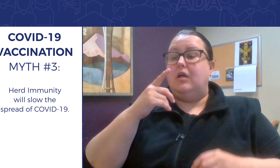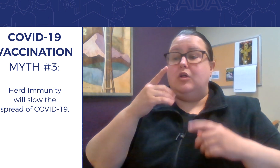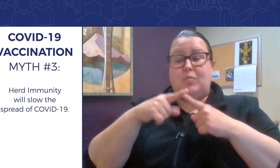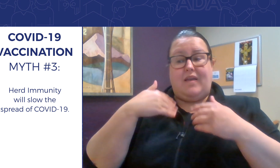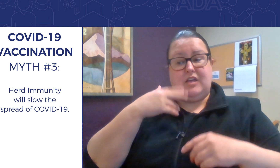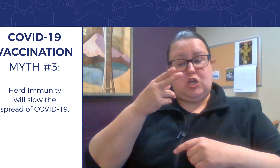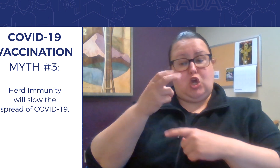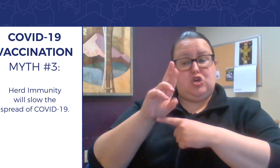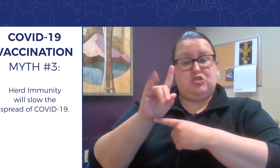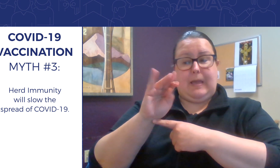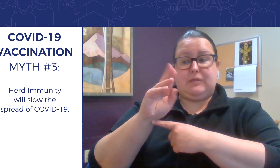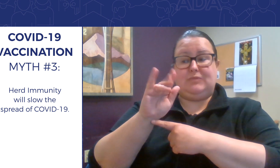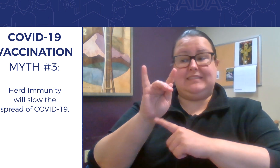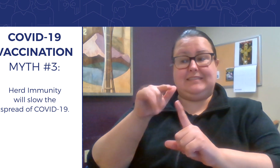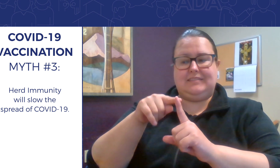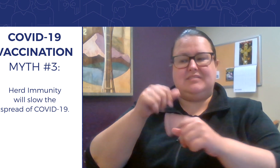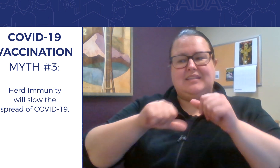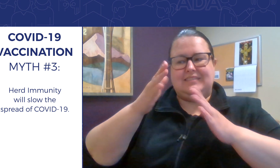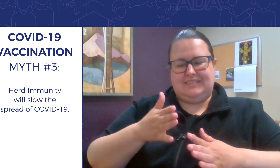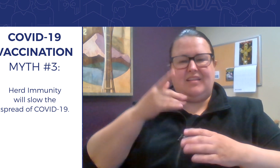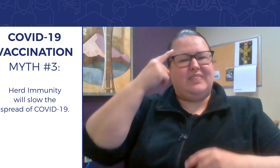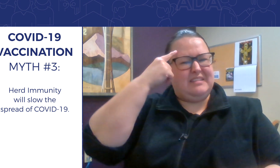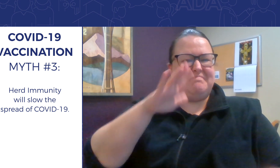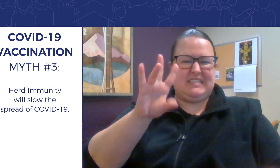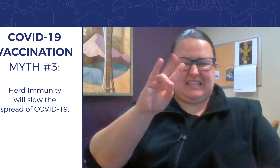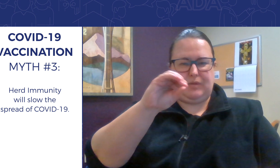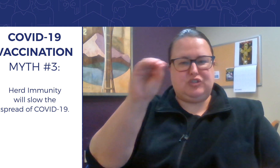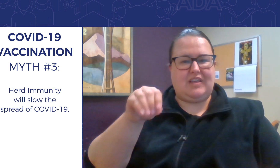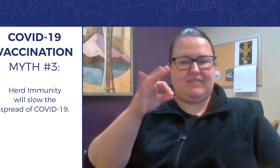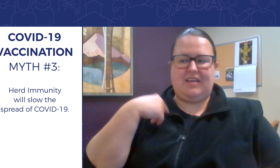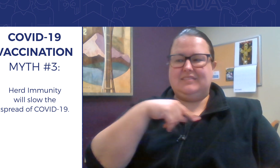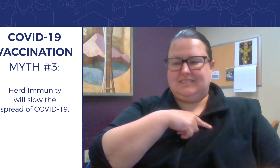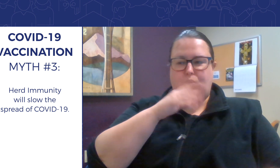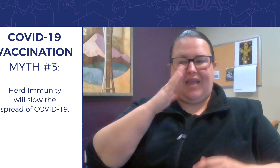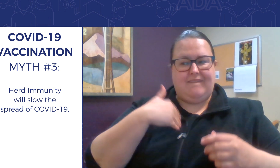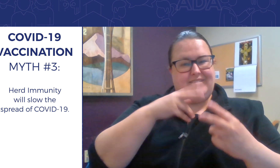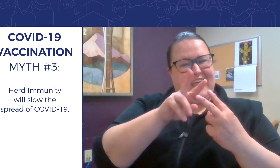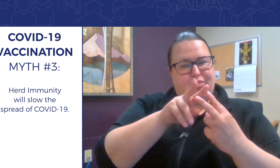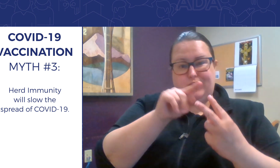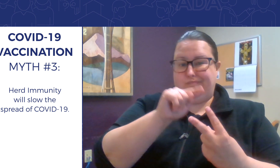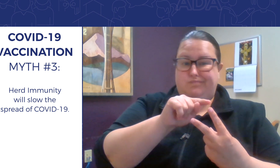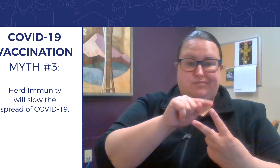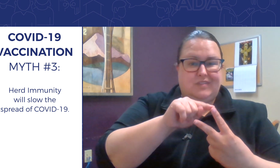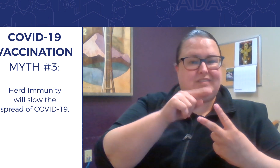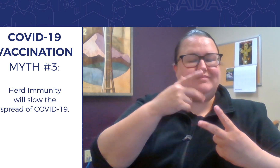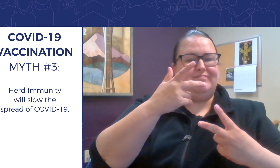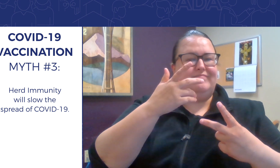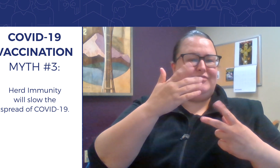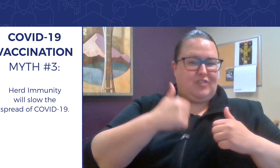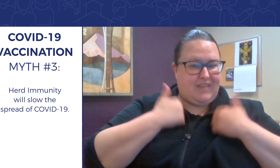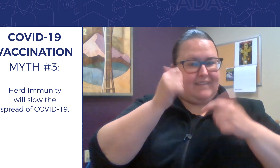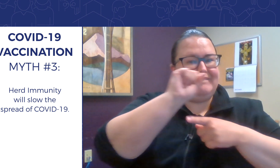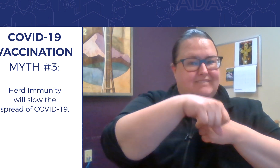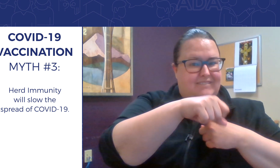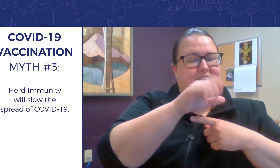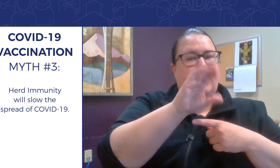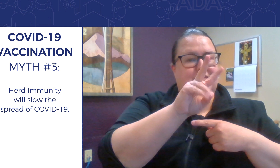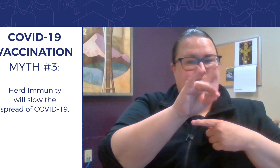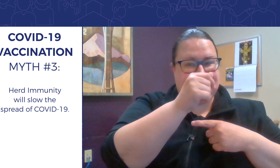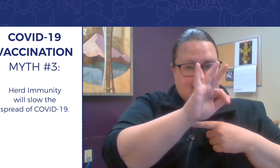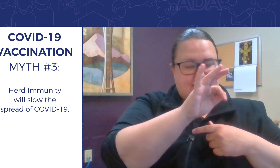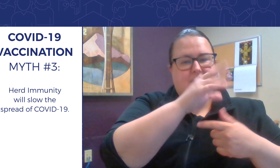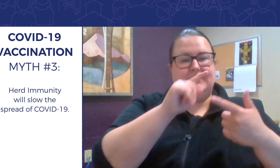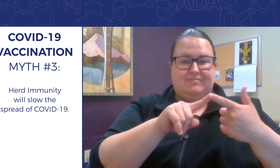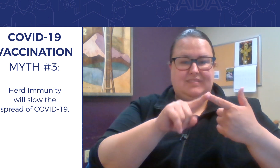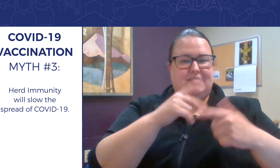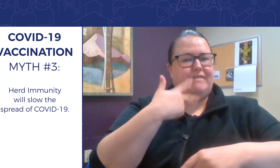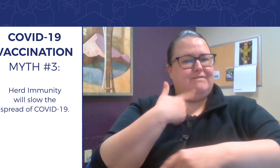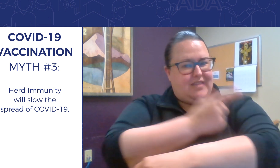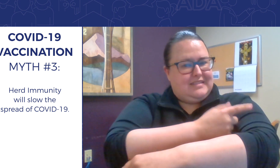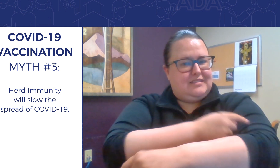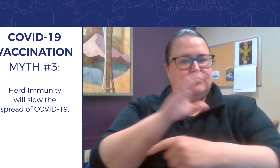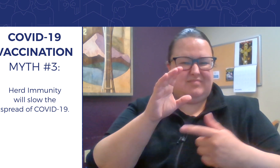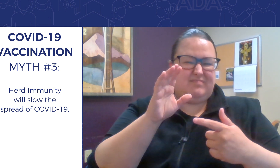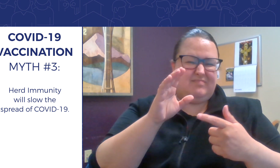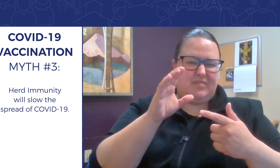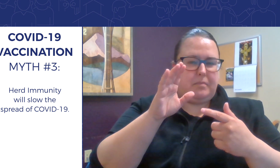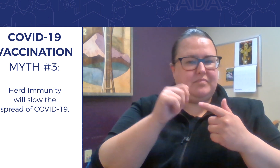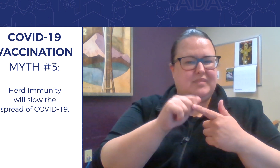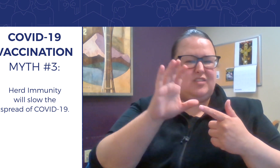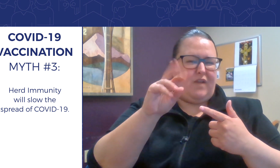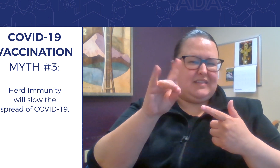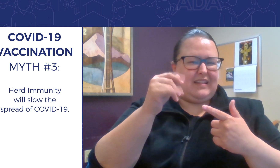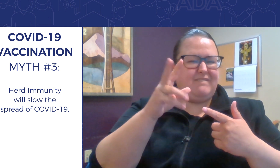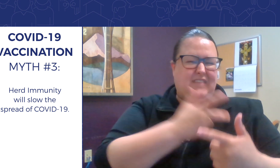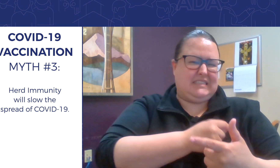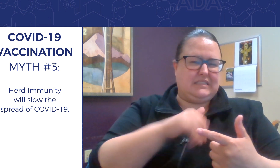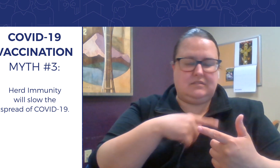Herd immunity, scientists believe, would be around 70% that either somebody has beaten COVID-19 and survived or they have gotten the vaccine.